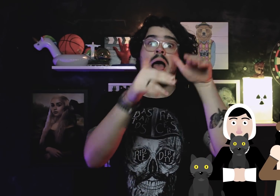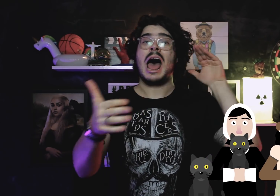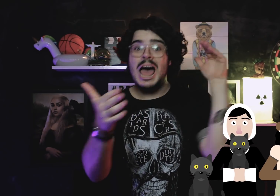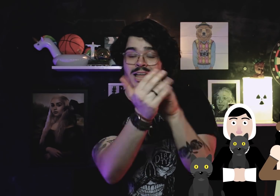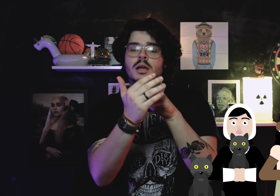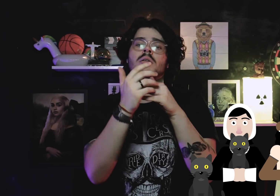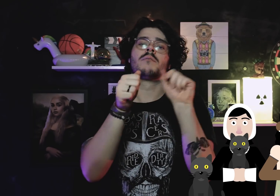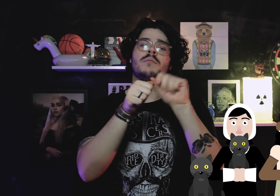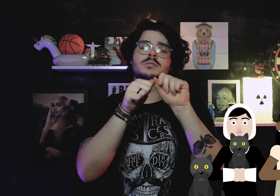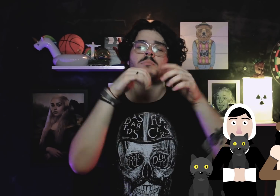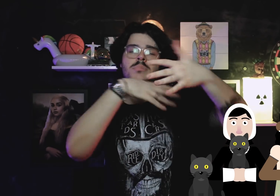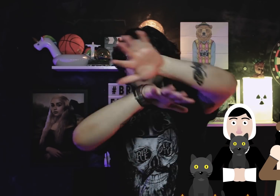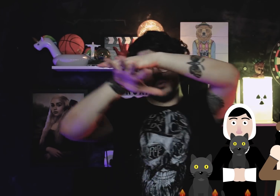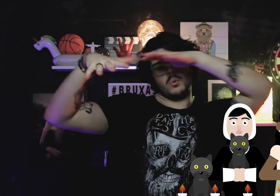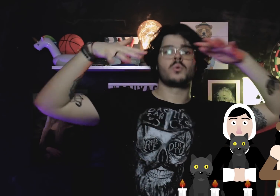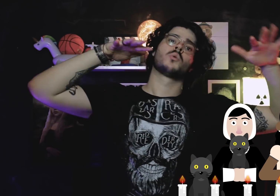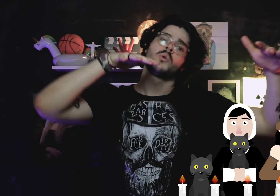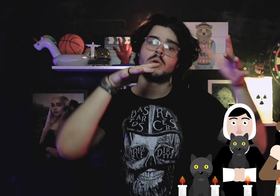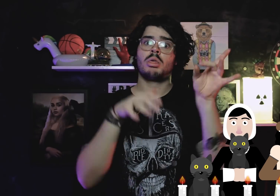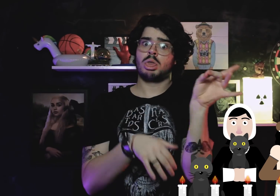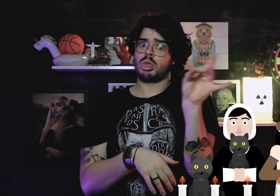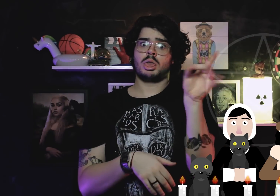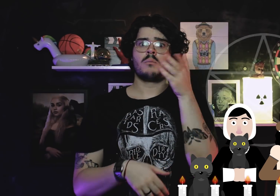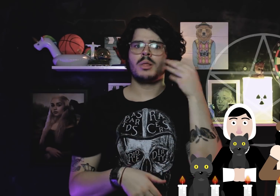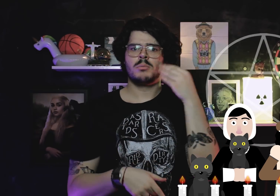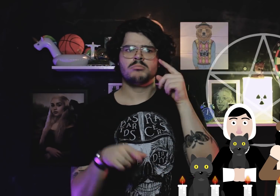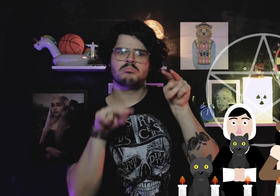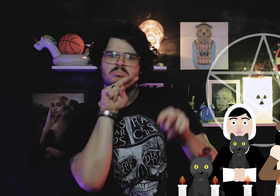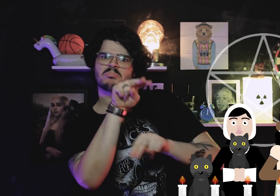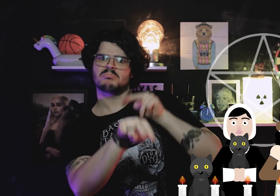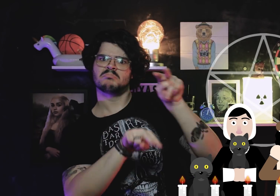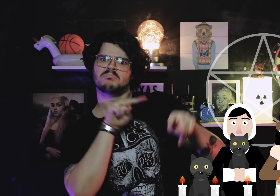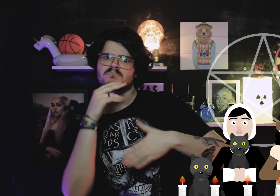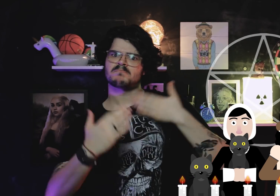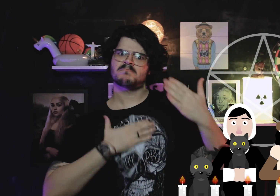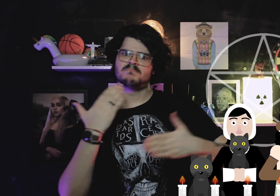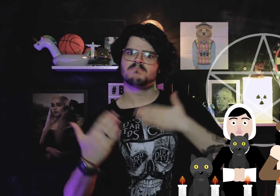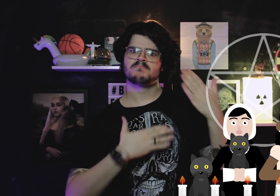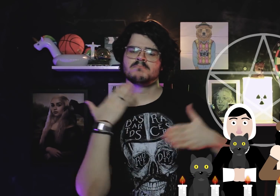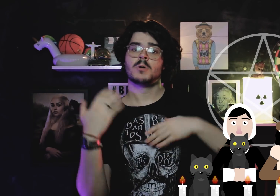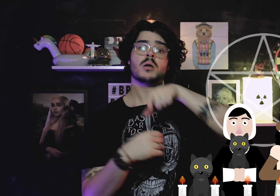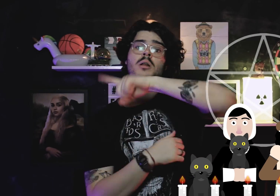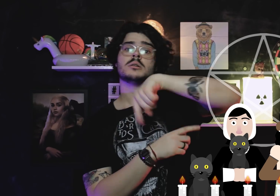and that they performed rituals together ... The residents of the neighborhood felt scared and